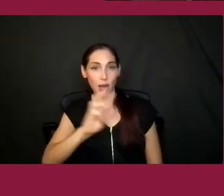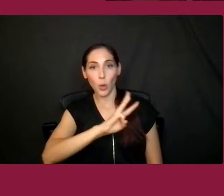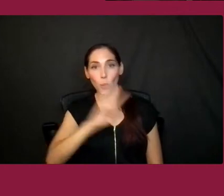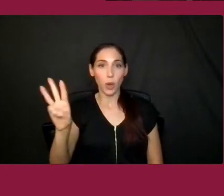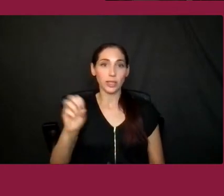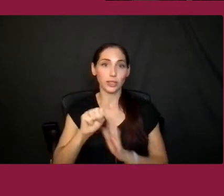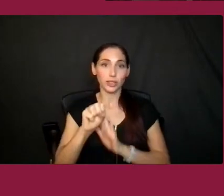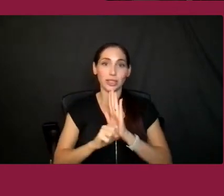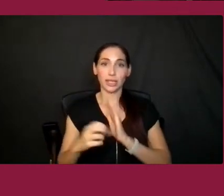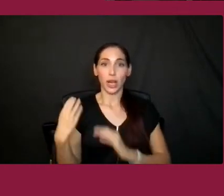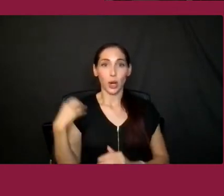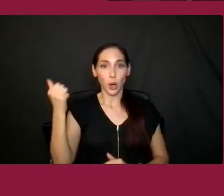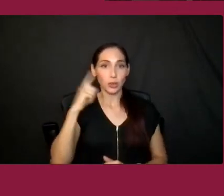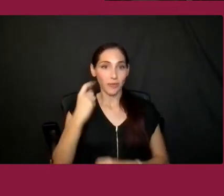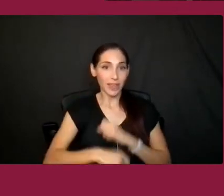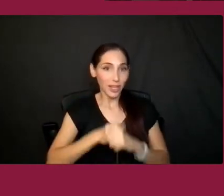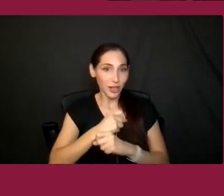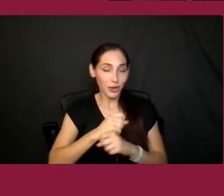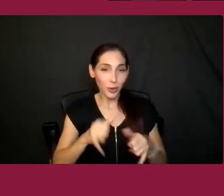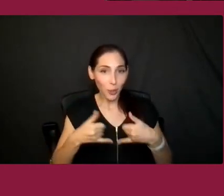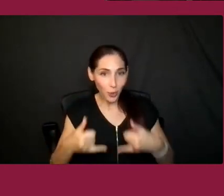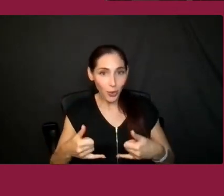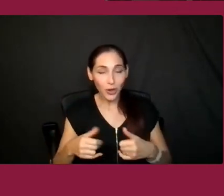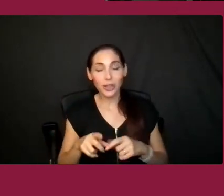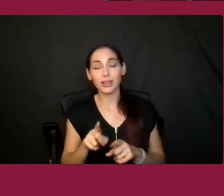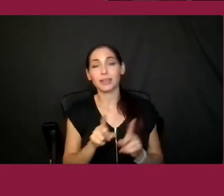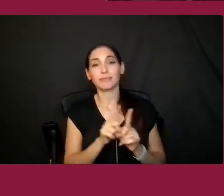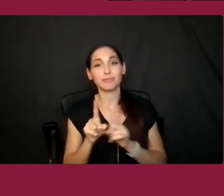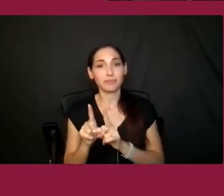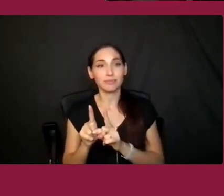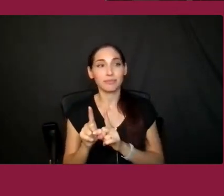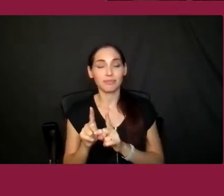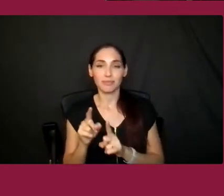Coach of Year awards, and, and he has accomplished